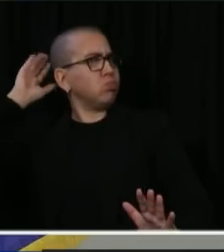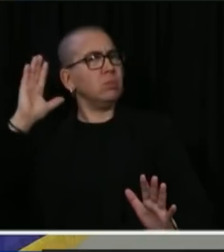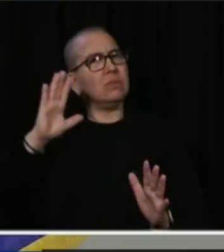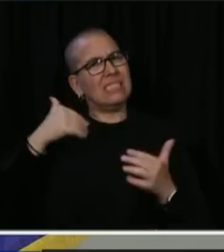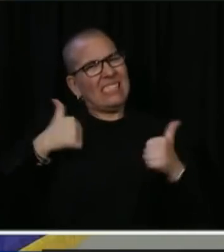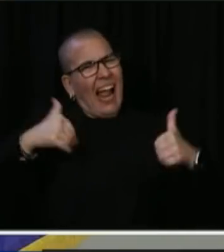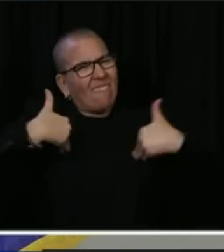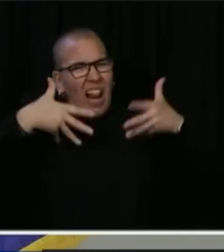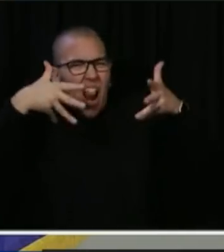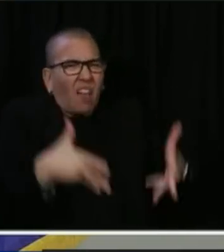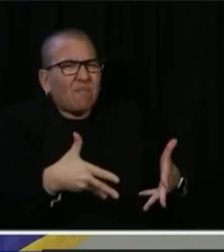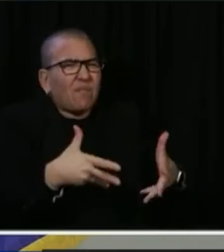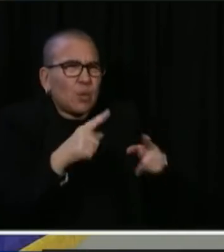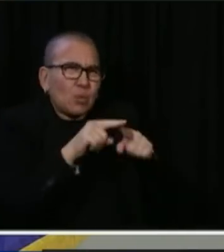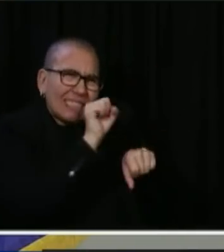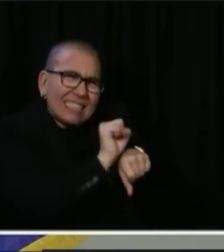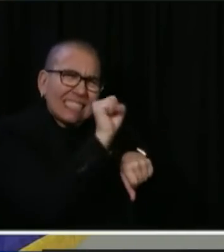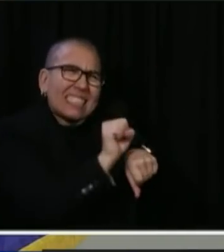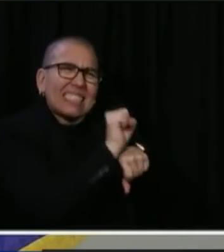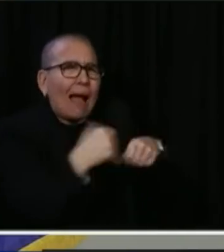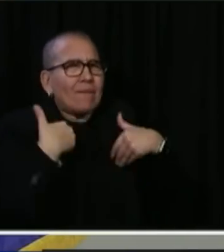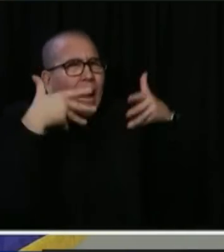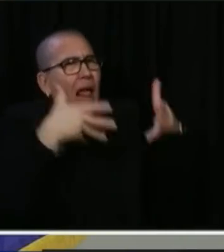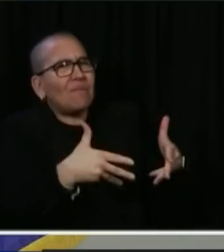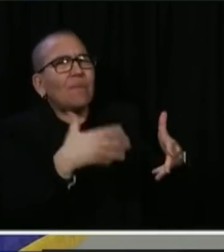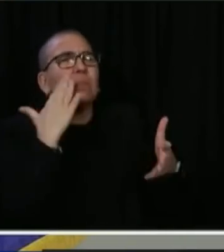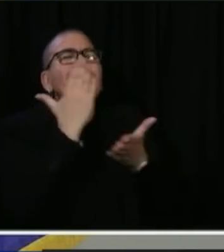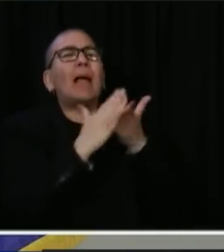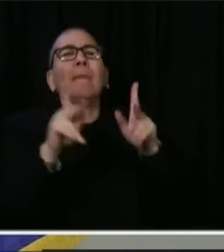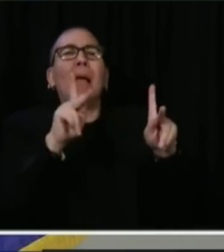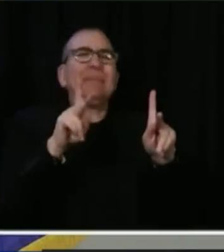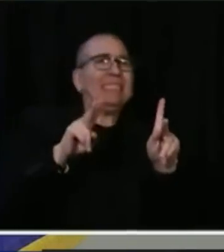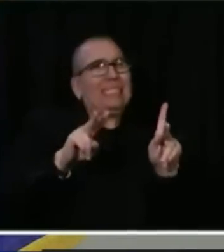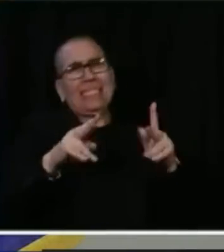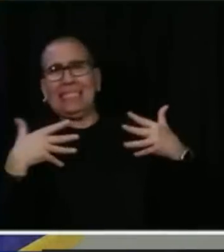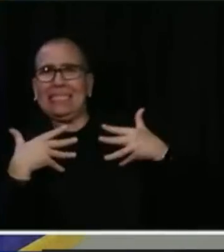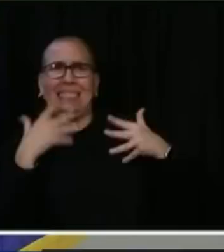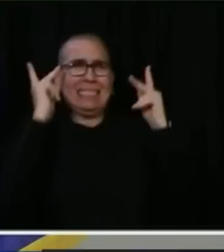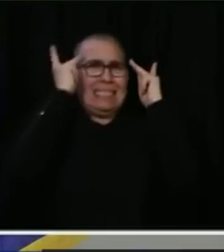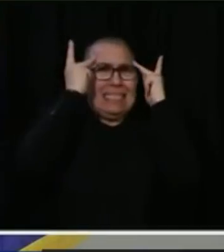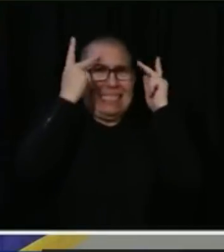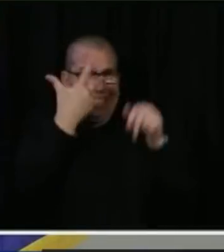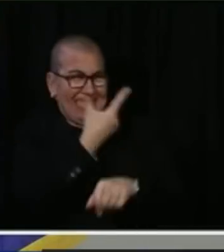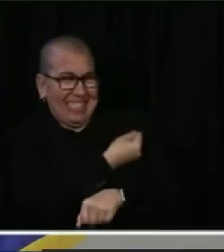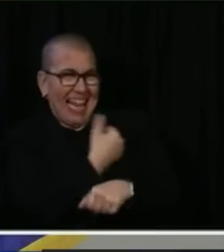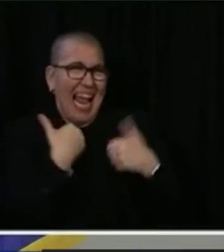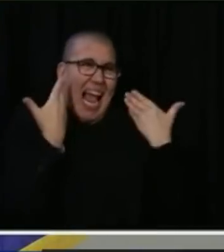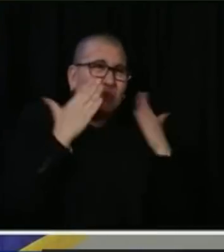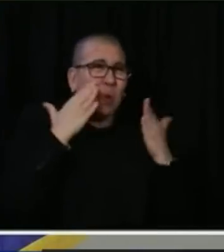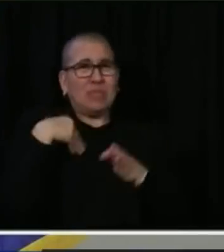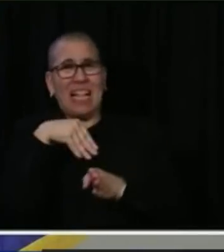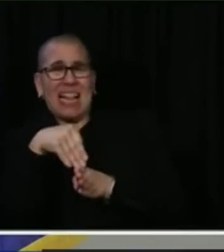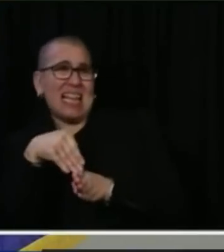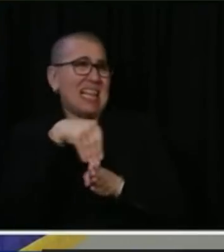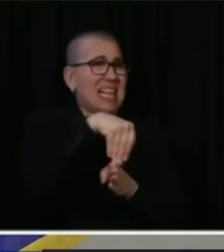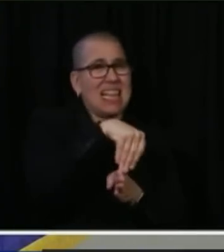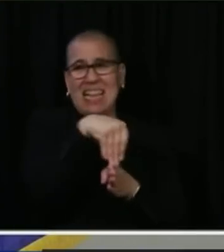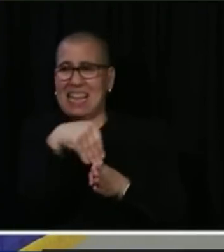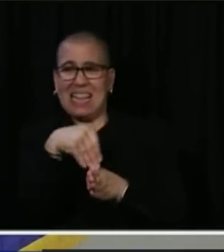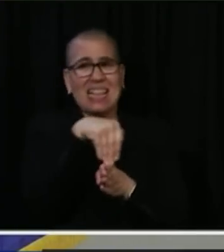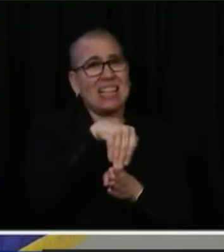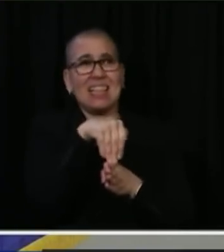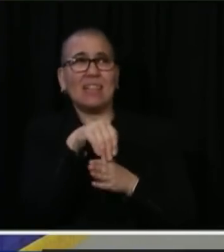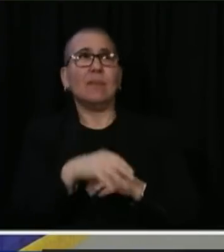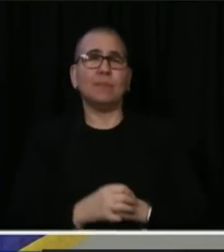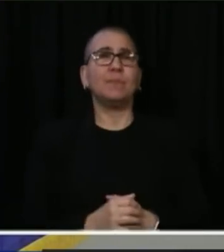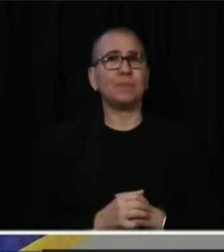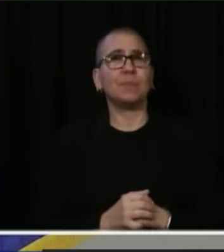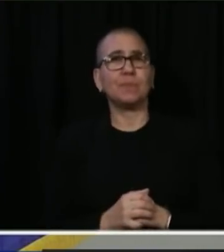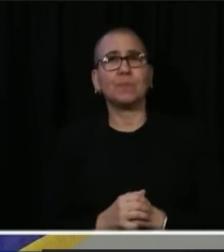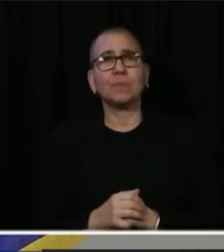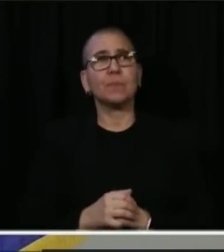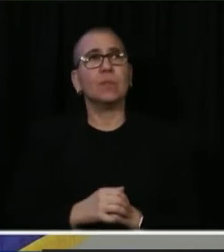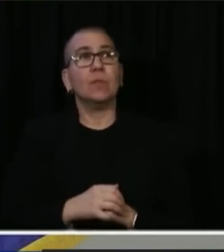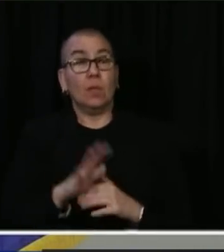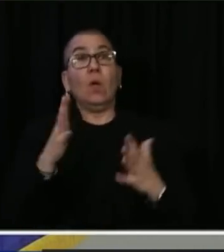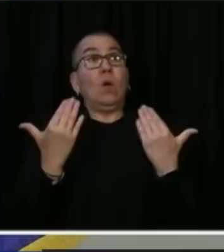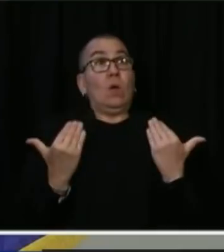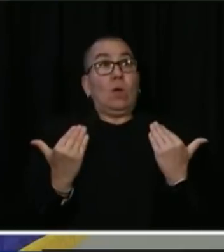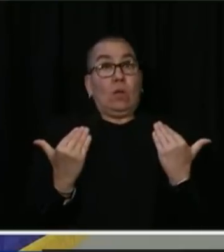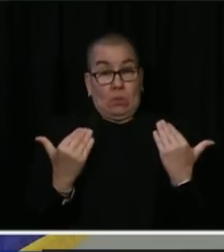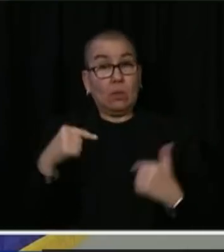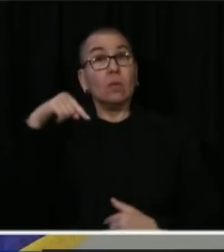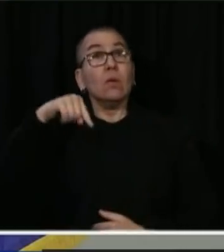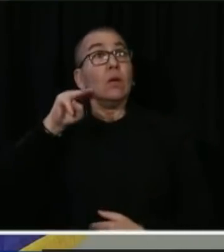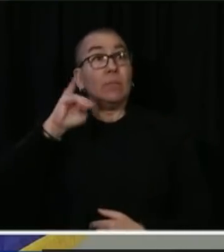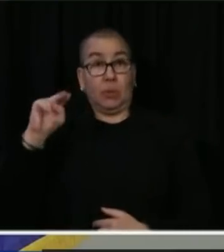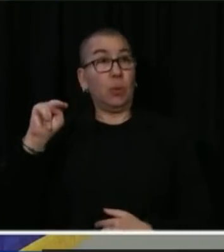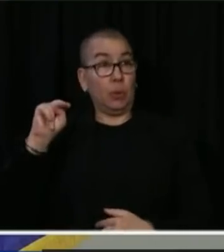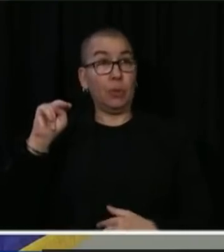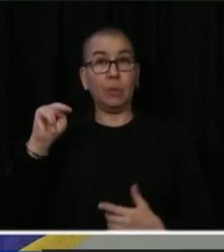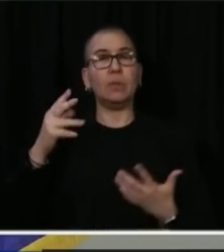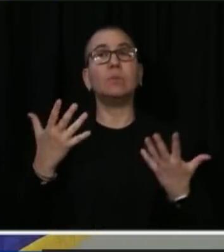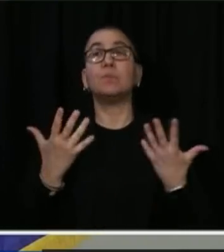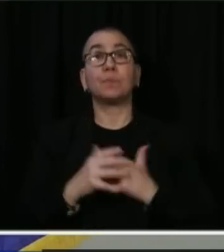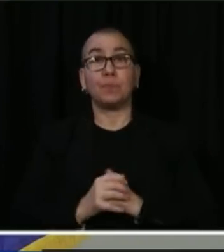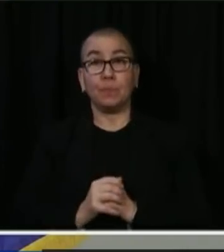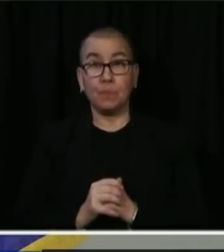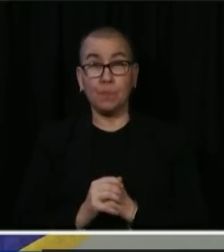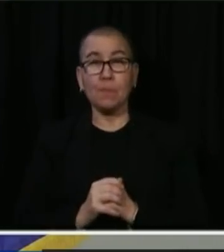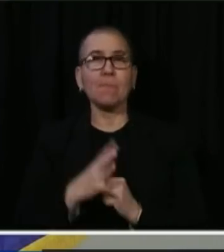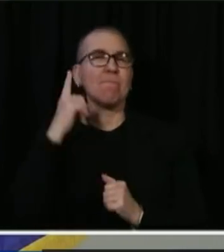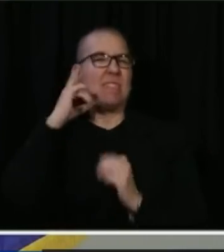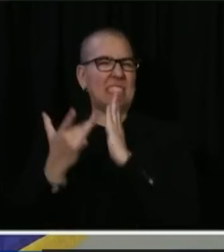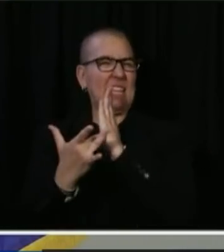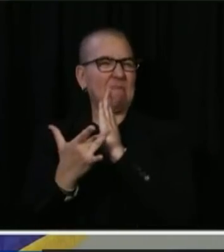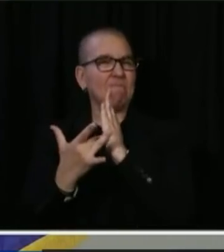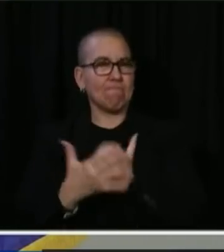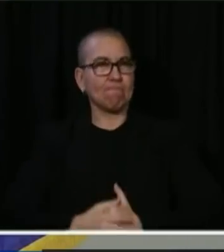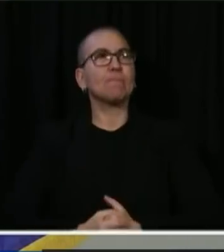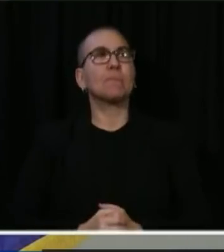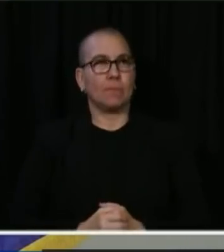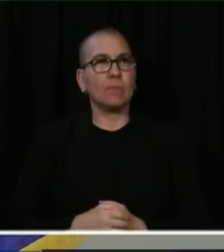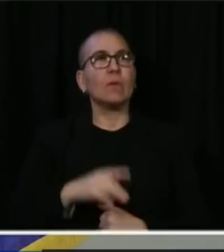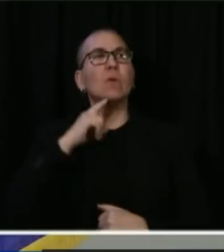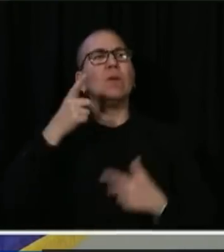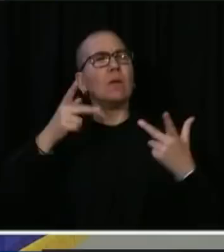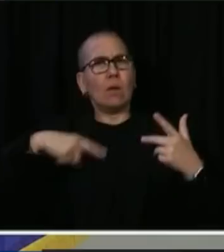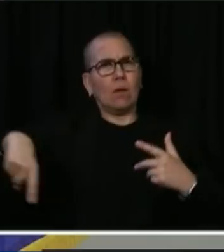WITH COMMISSIONER MALCOLM, WE